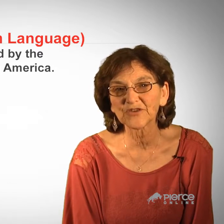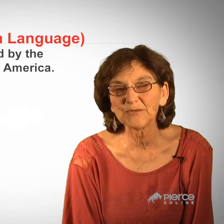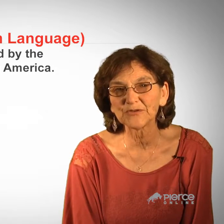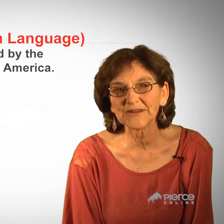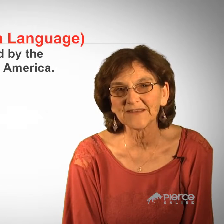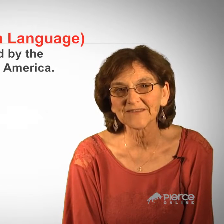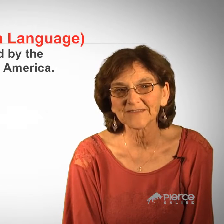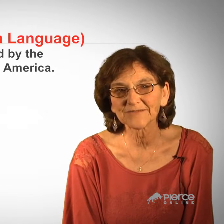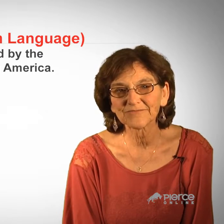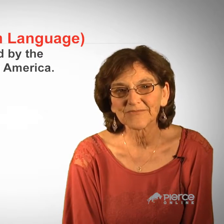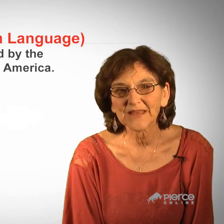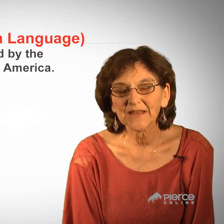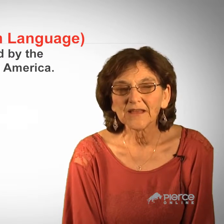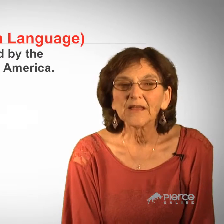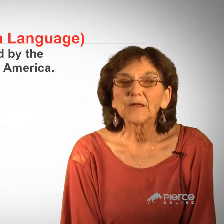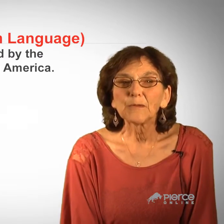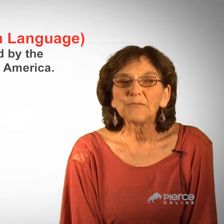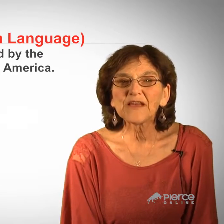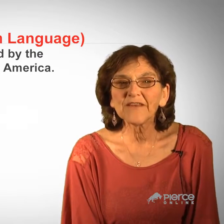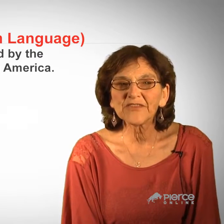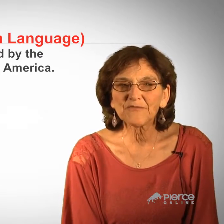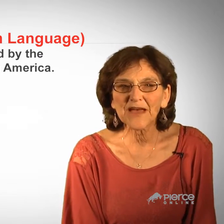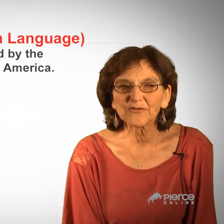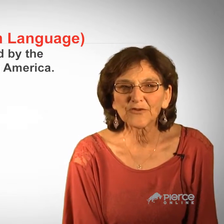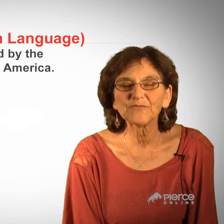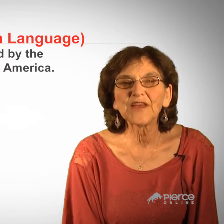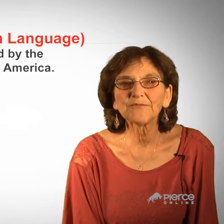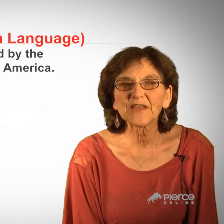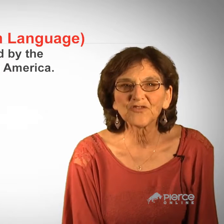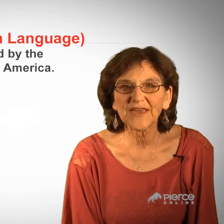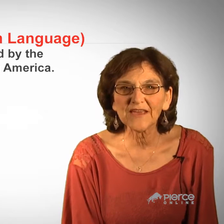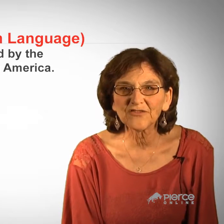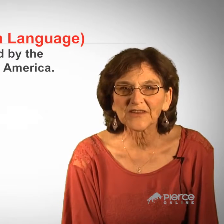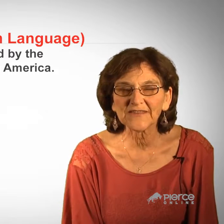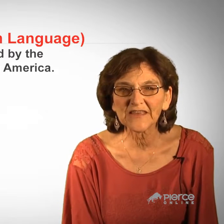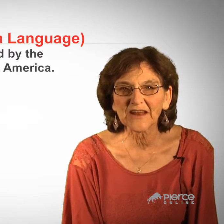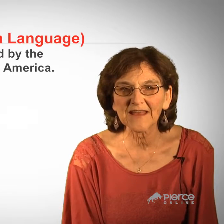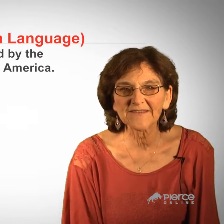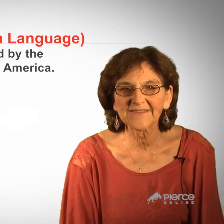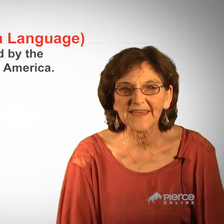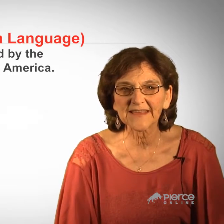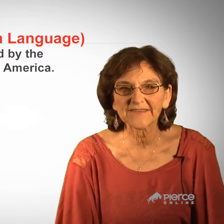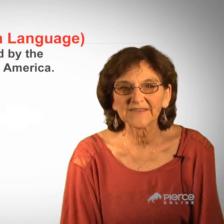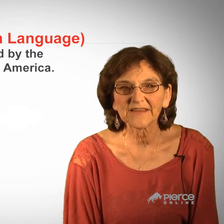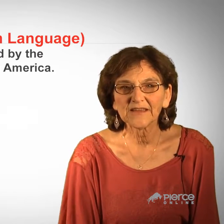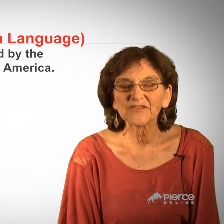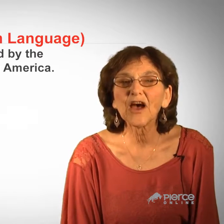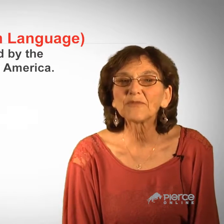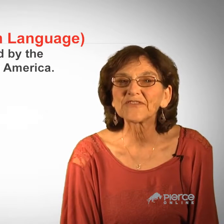communities. Because the founder of Deaf education in the United States, Thomas